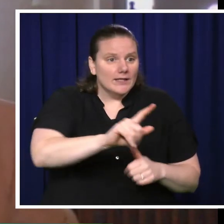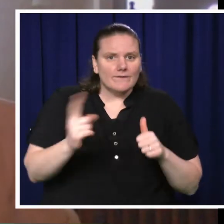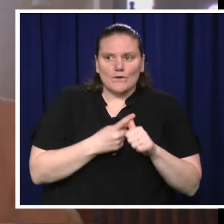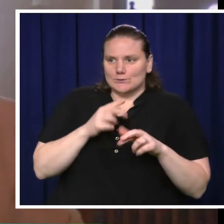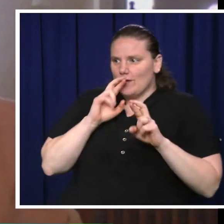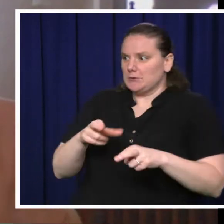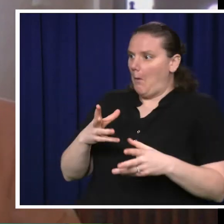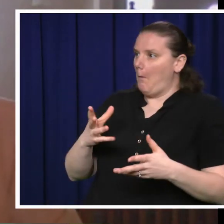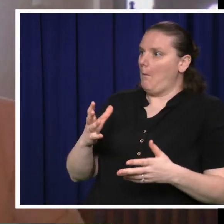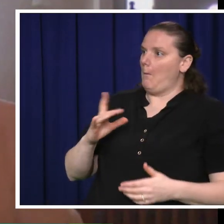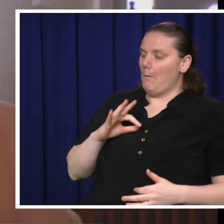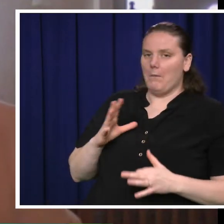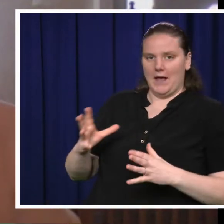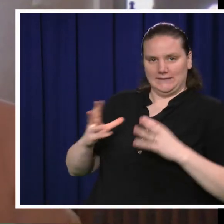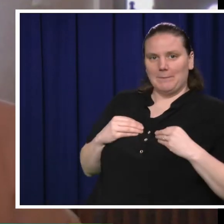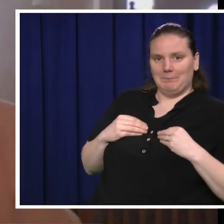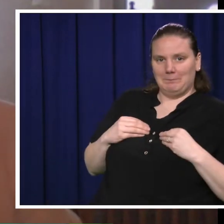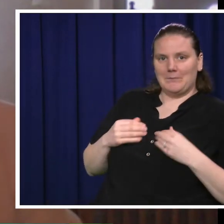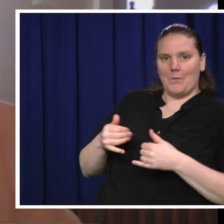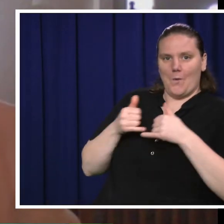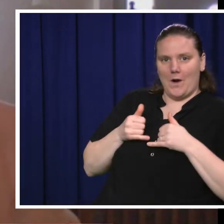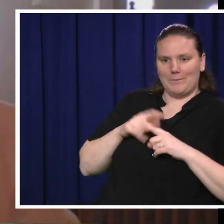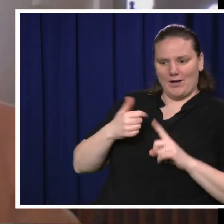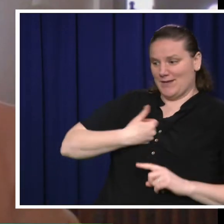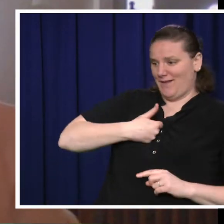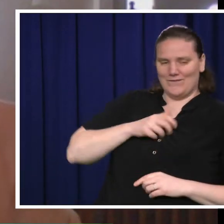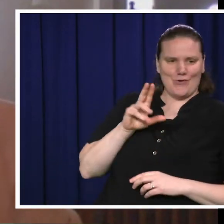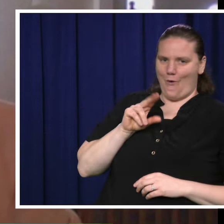epidemic, his first reaction was that he would accept the award